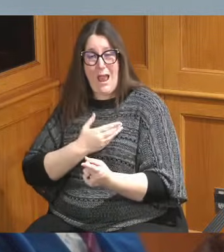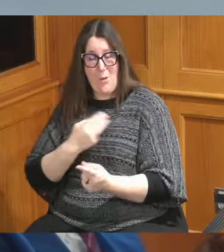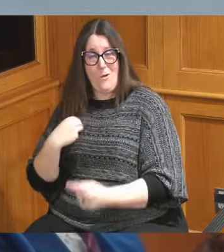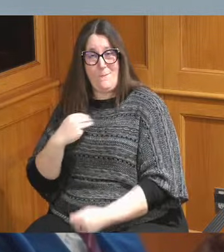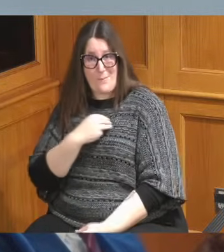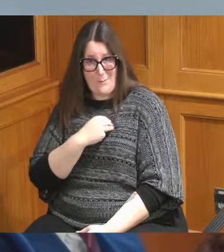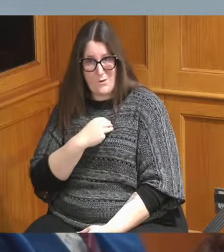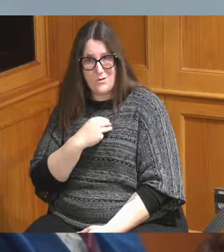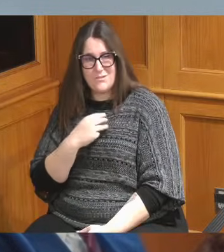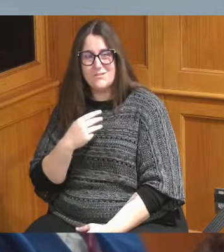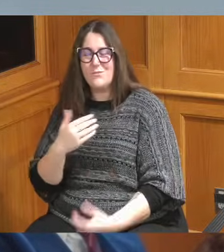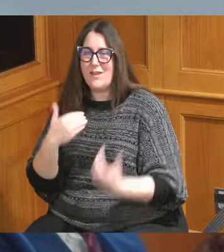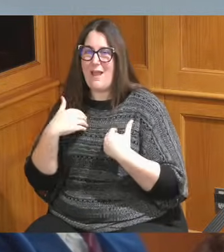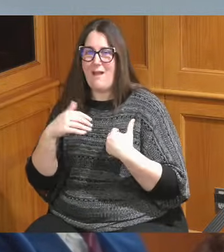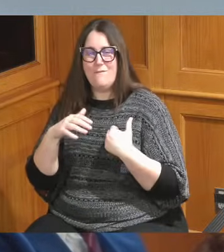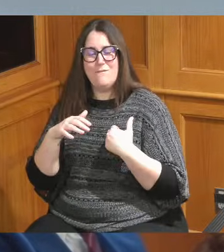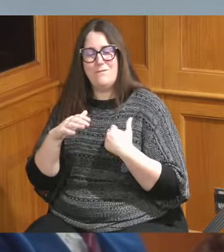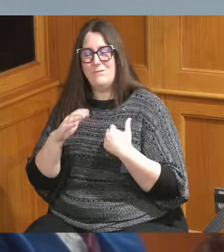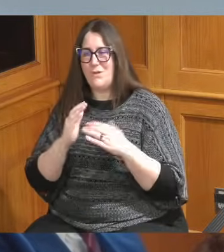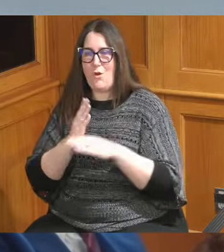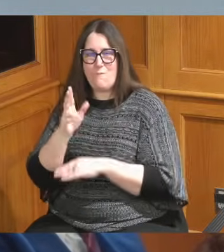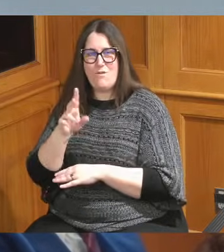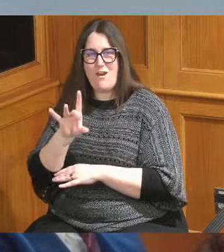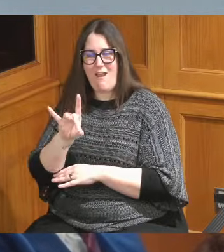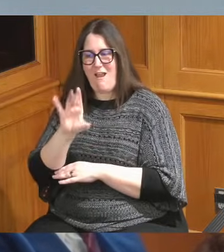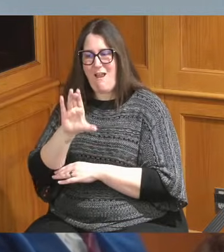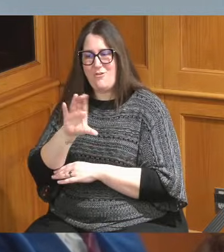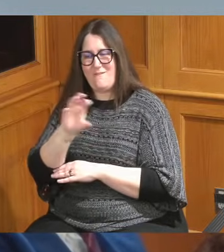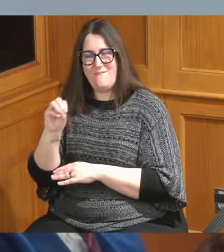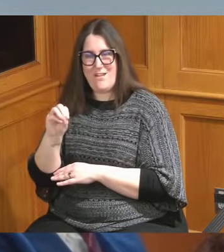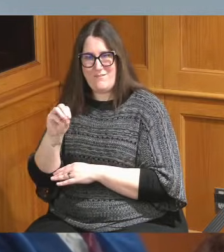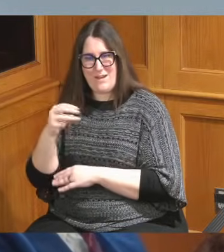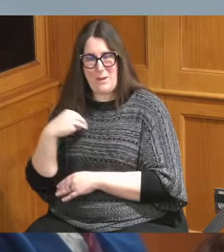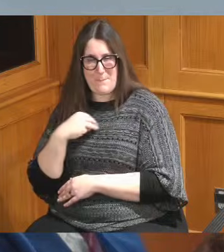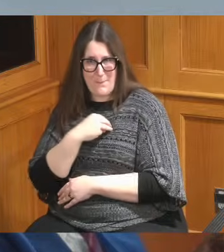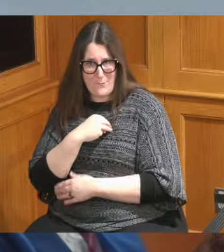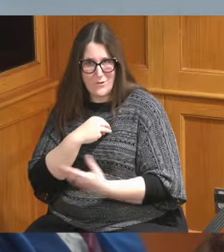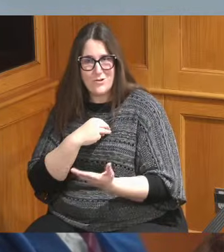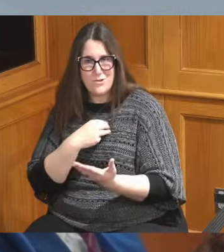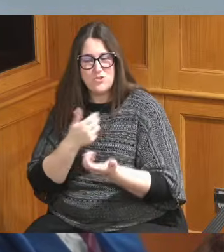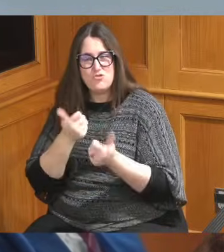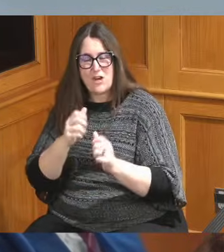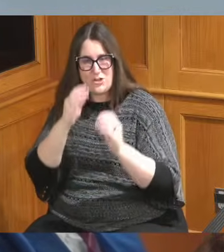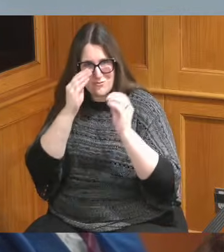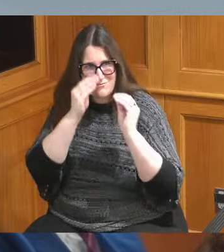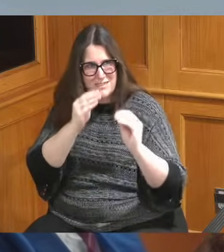over 850 members. So we're trying to get them the education that they can that they need to